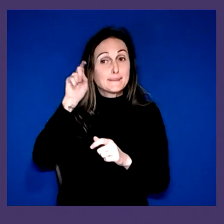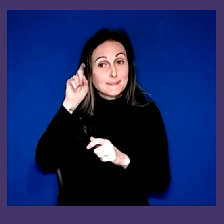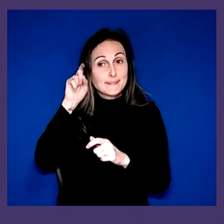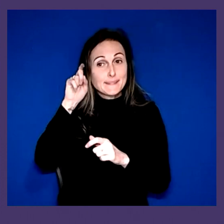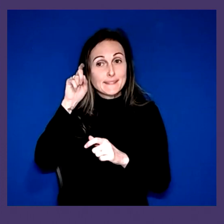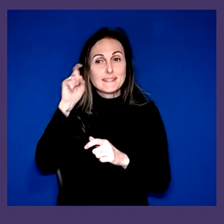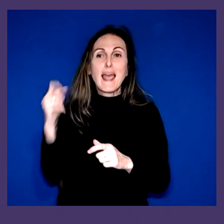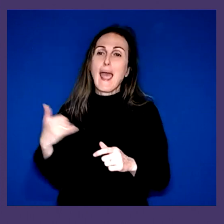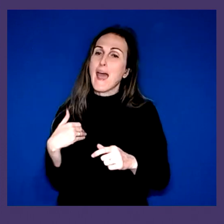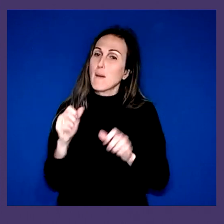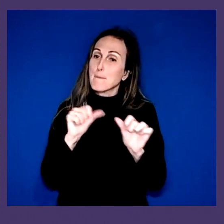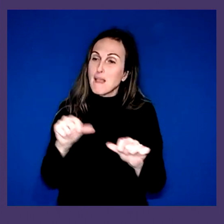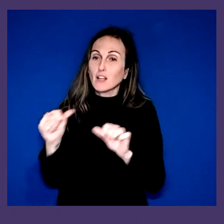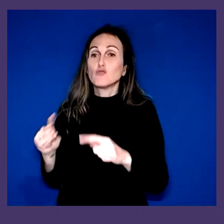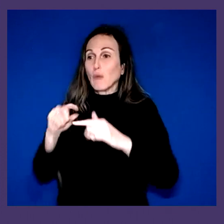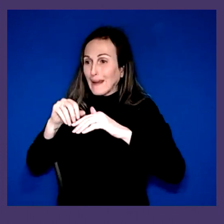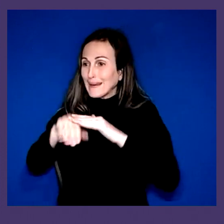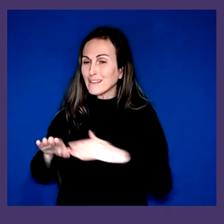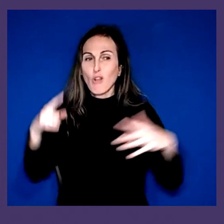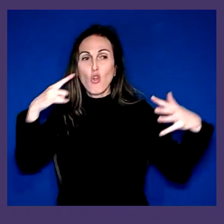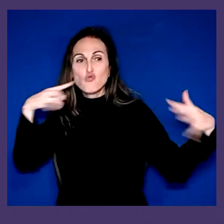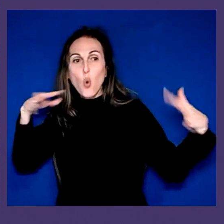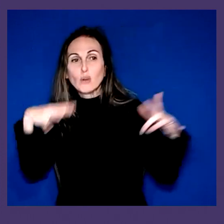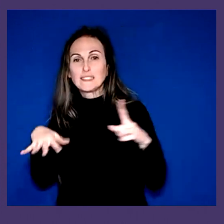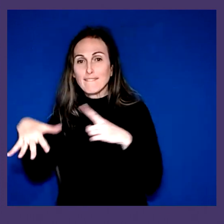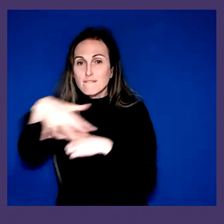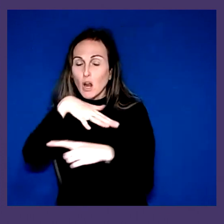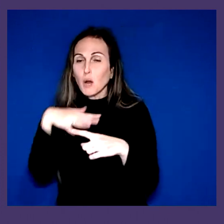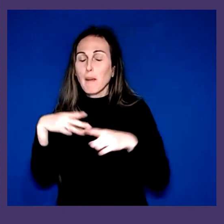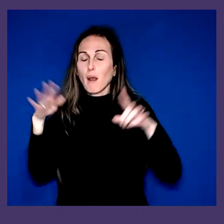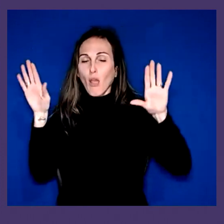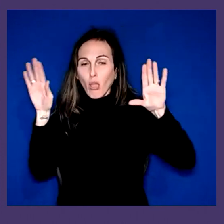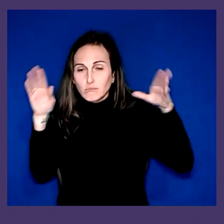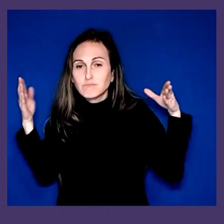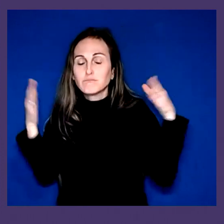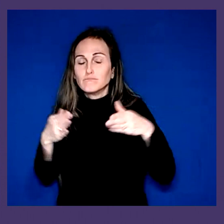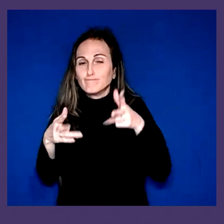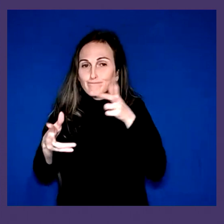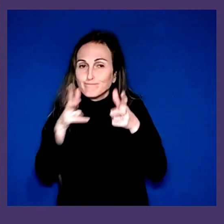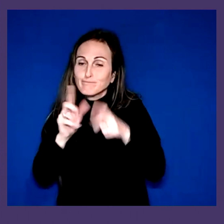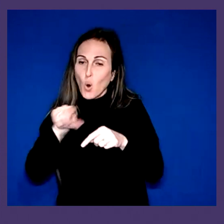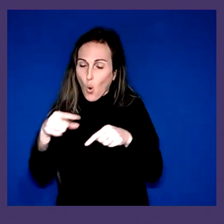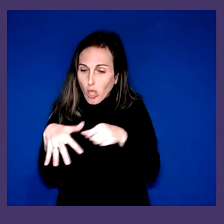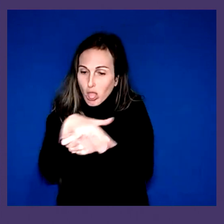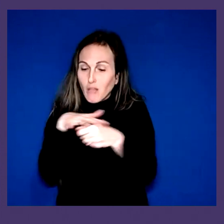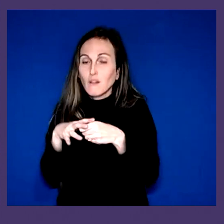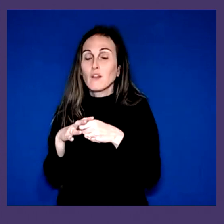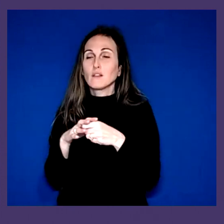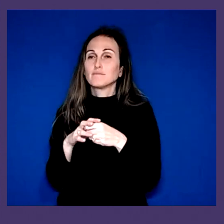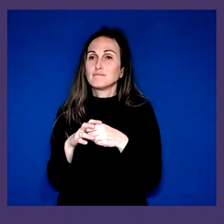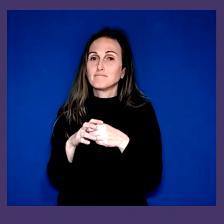opening the door to a new world of capabilities. When out and about users will be able to tune into AuraCast broadcasts such